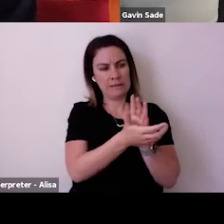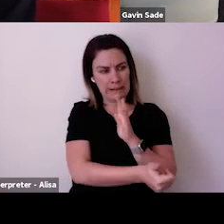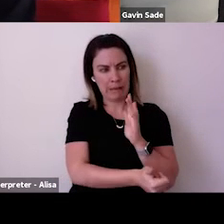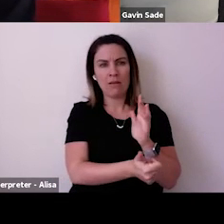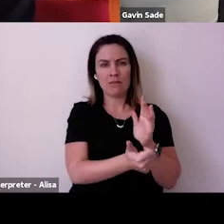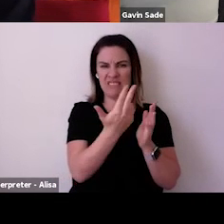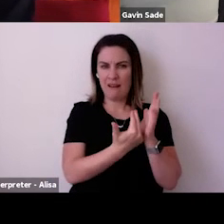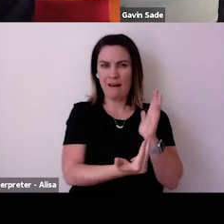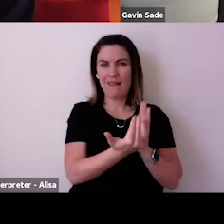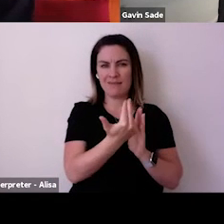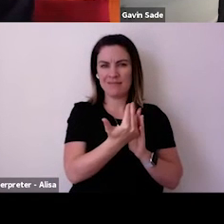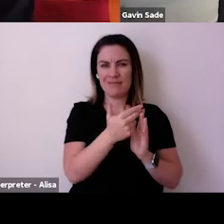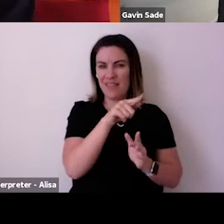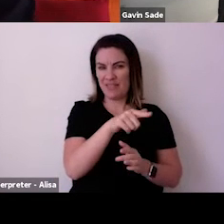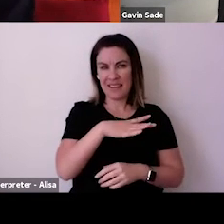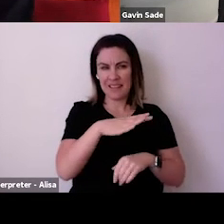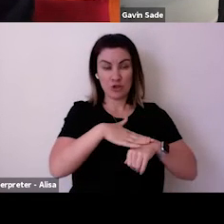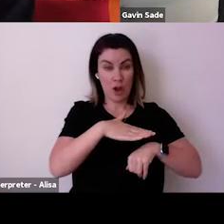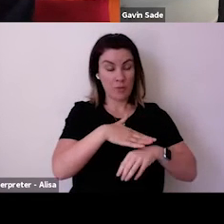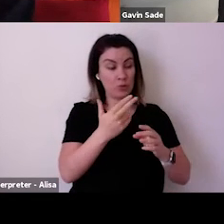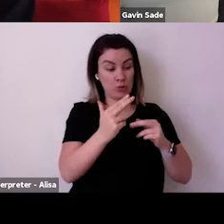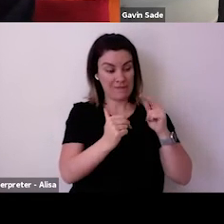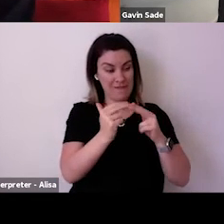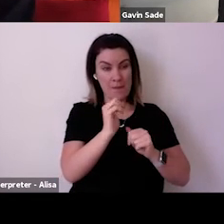Artists need time to develop their practice. They need to invest in their craft.